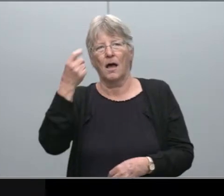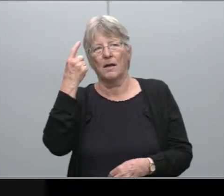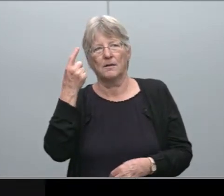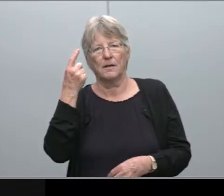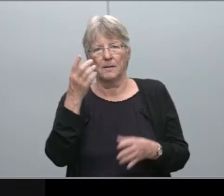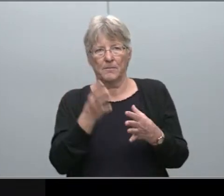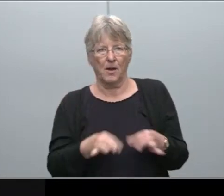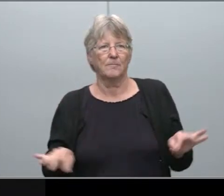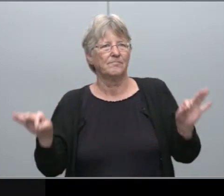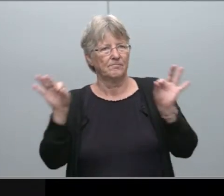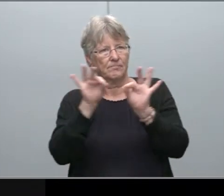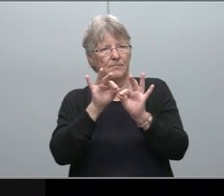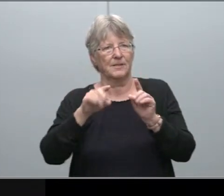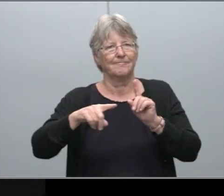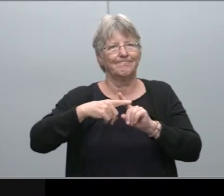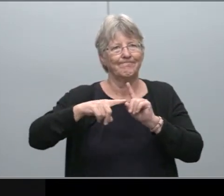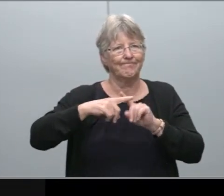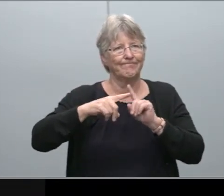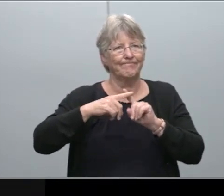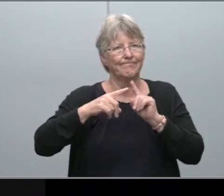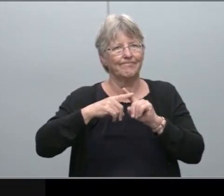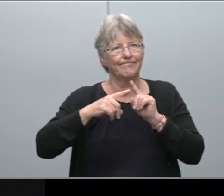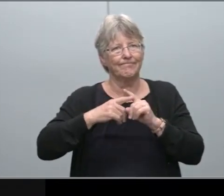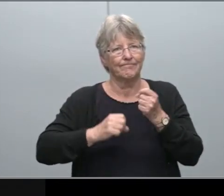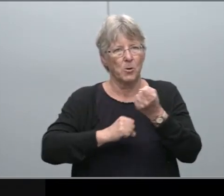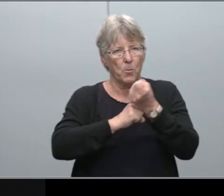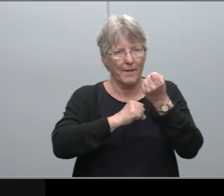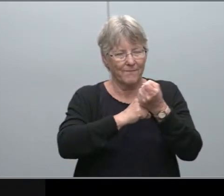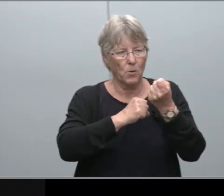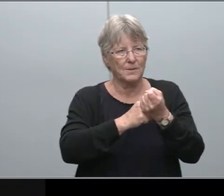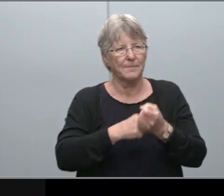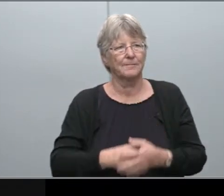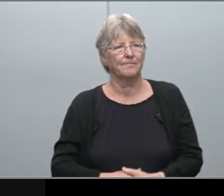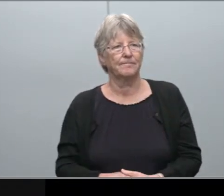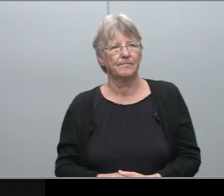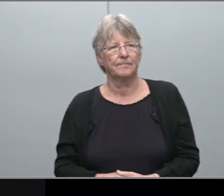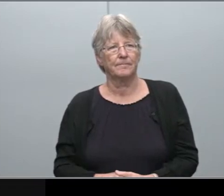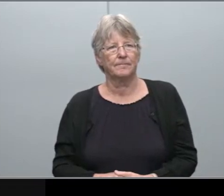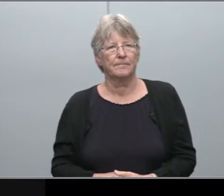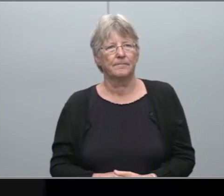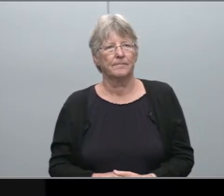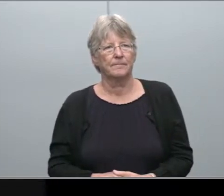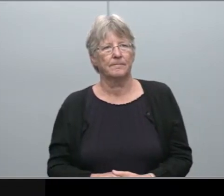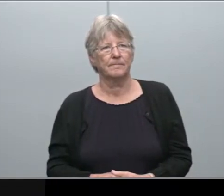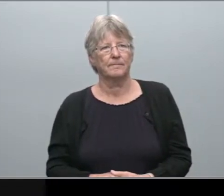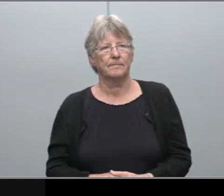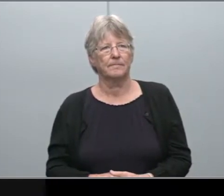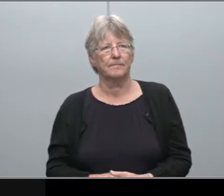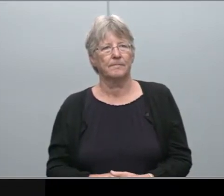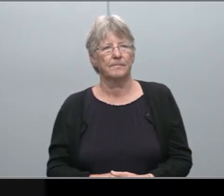I was nervous about the Thought Exchange, and I think that went really well.